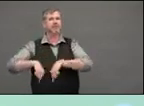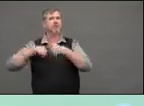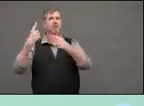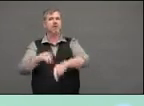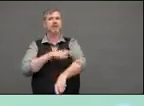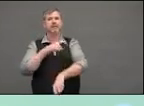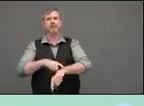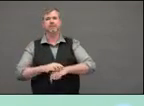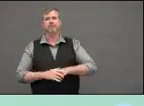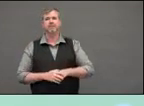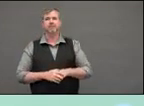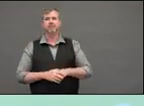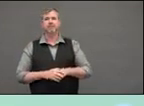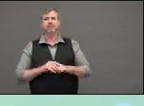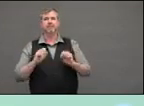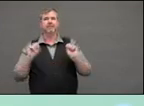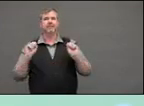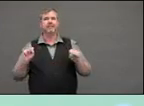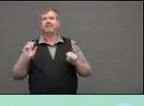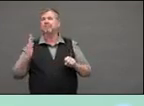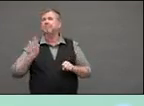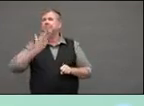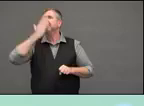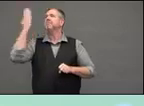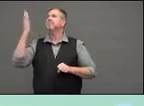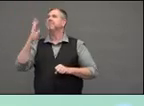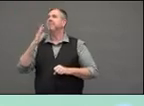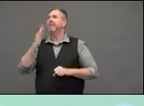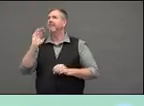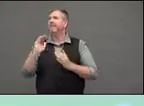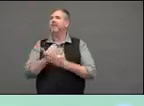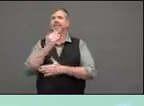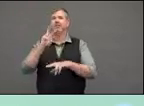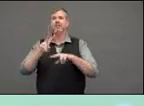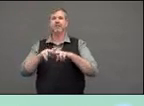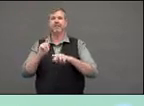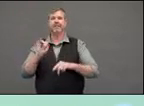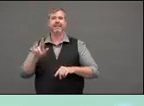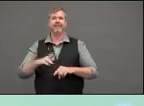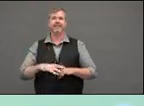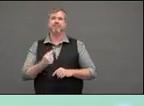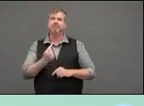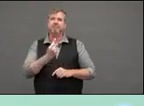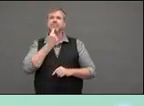water and you know i miss it but i know that